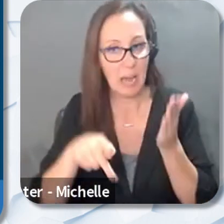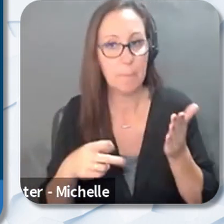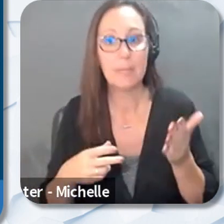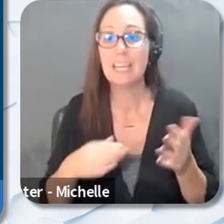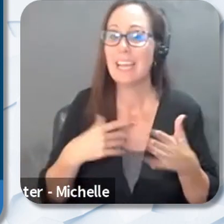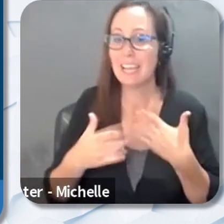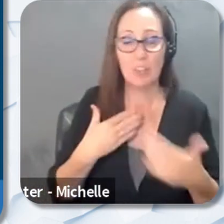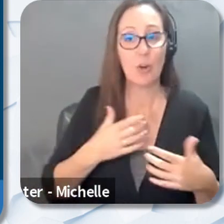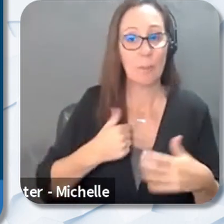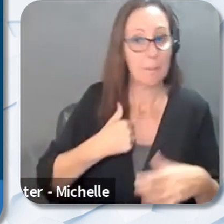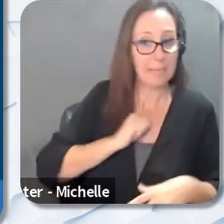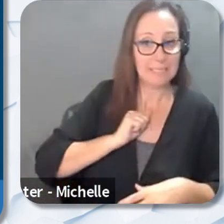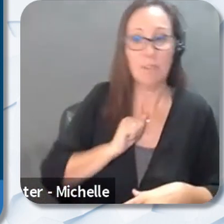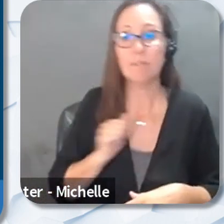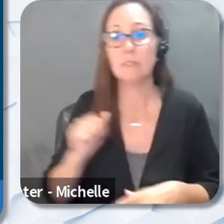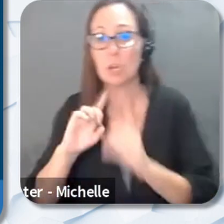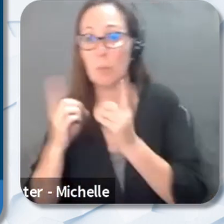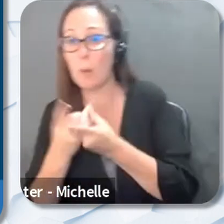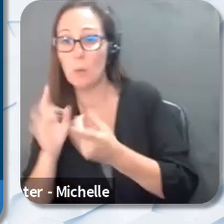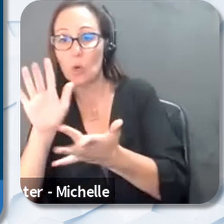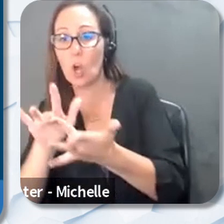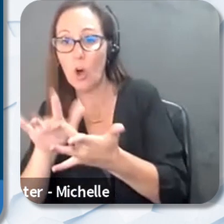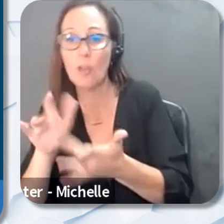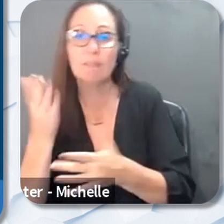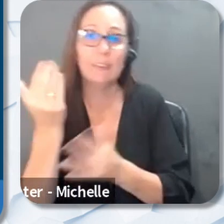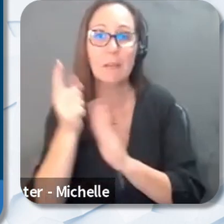someone from my department and designee will call them and have a 15 minute phone chat.